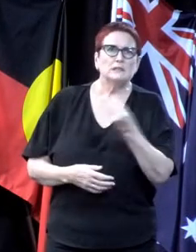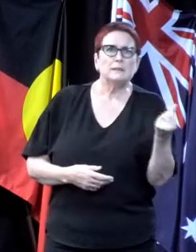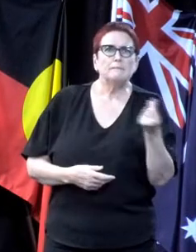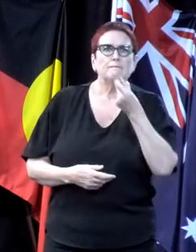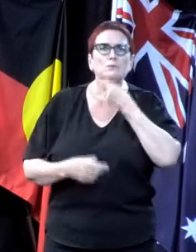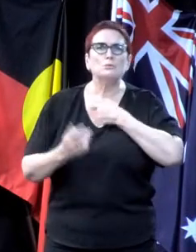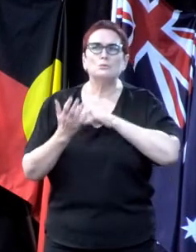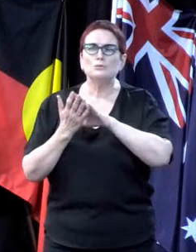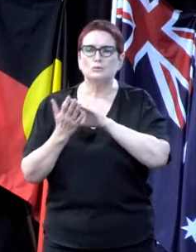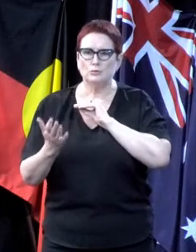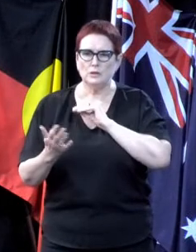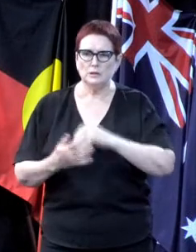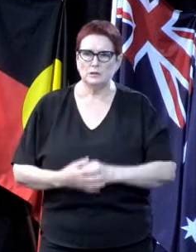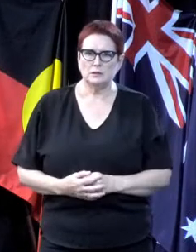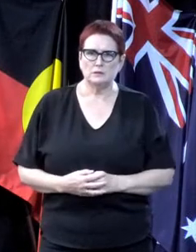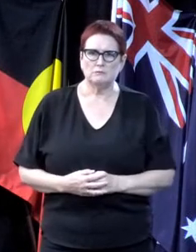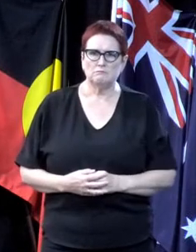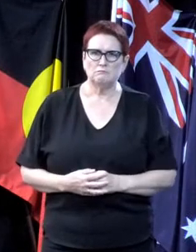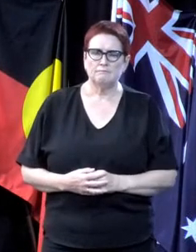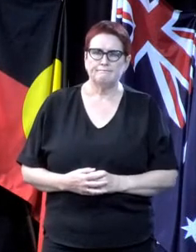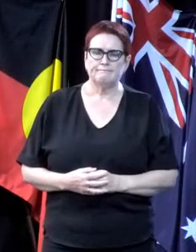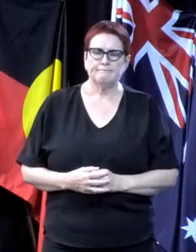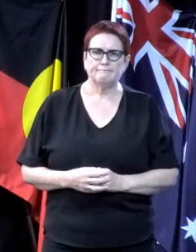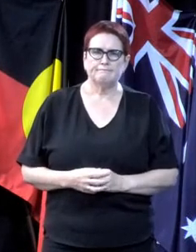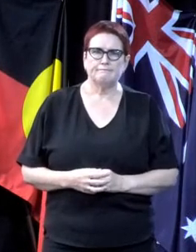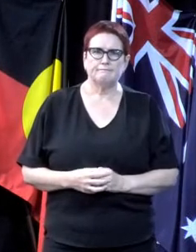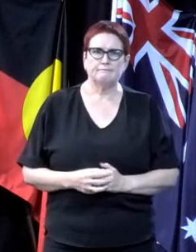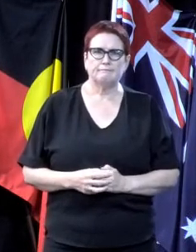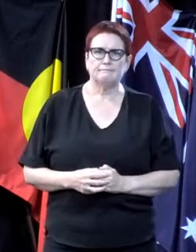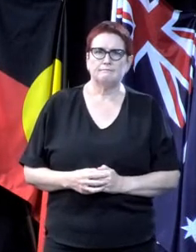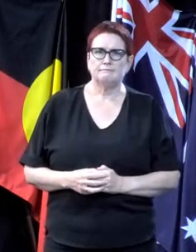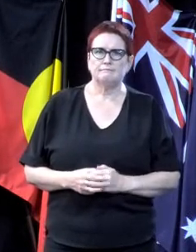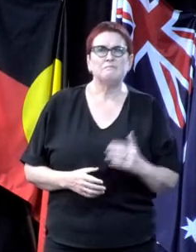who have negotiated that, on their timetable,